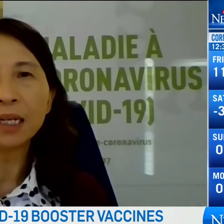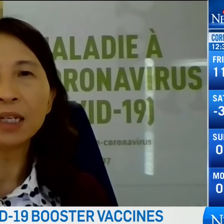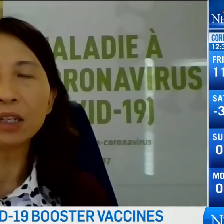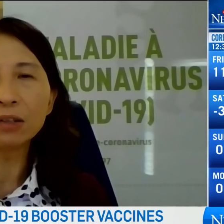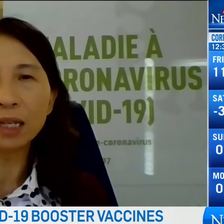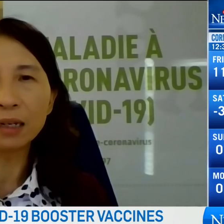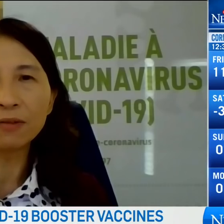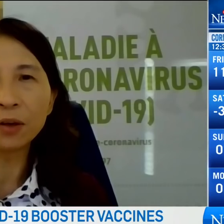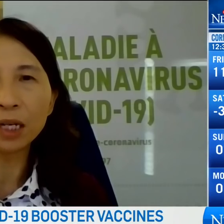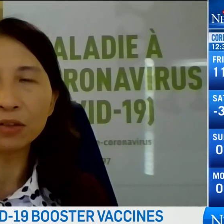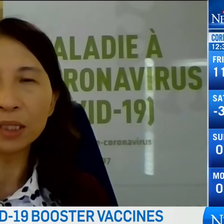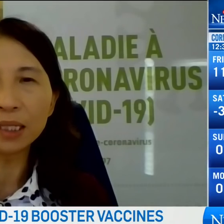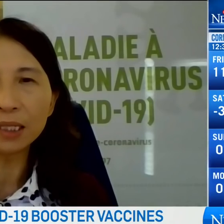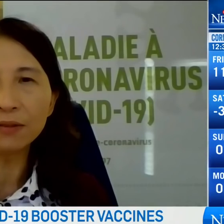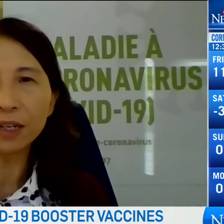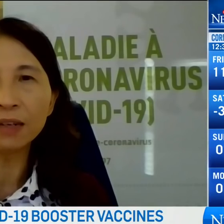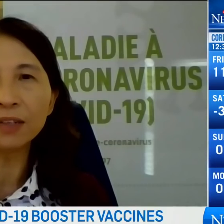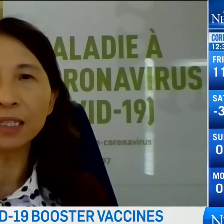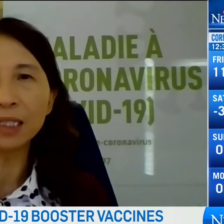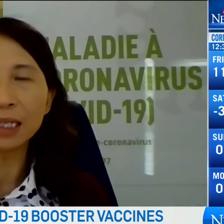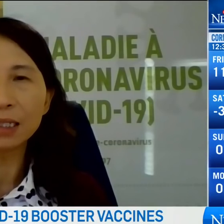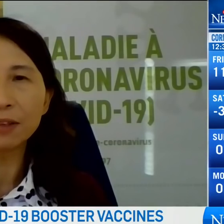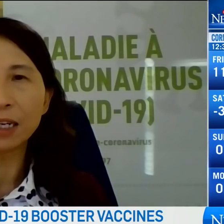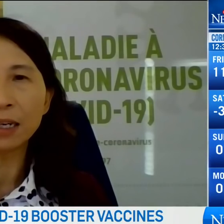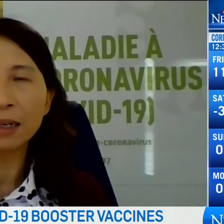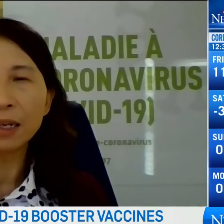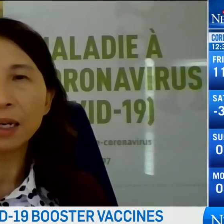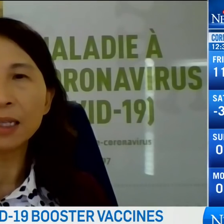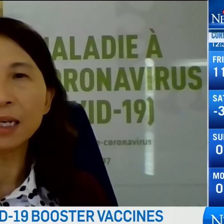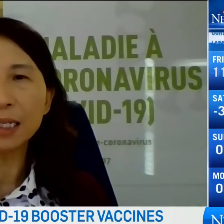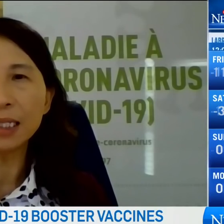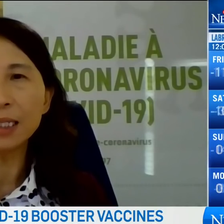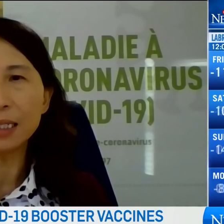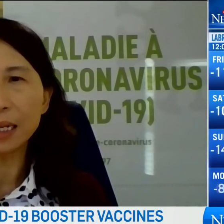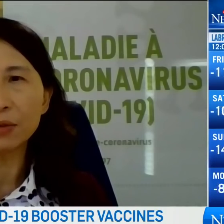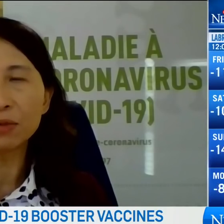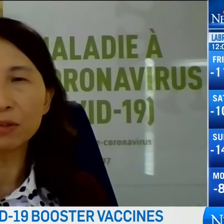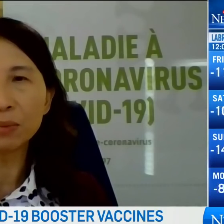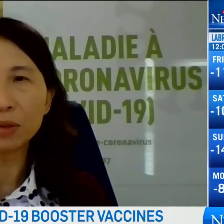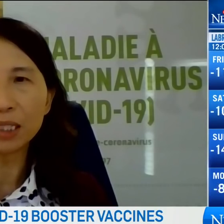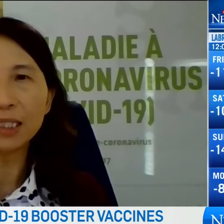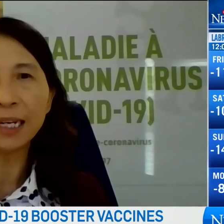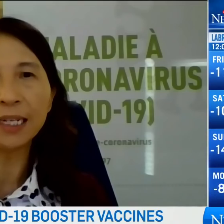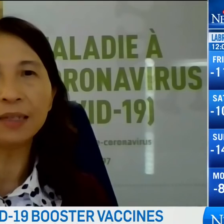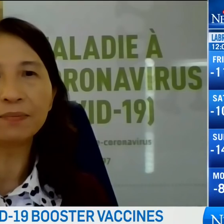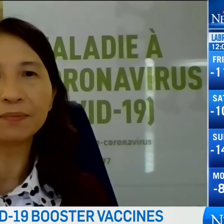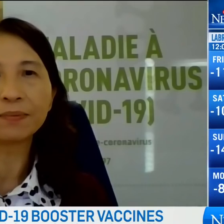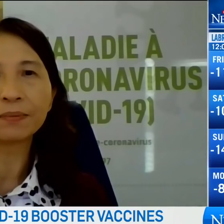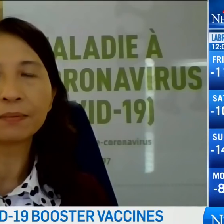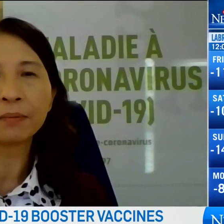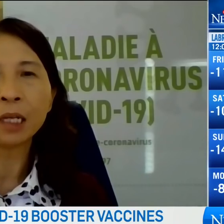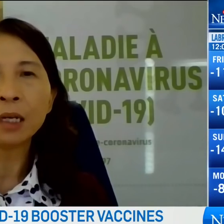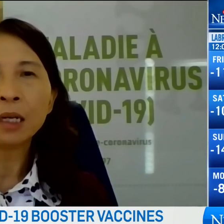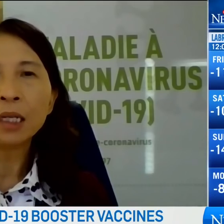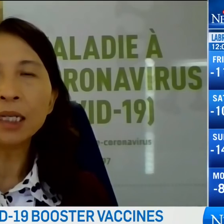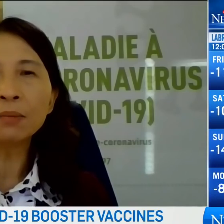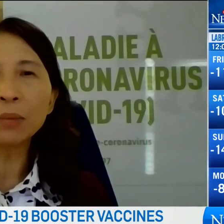1,540 PEOPLE WITH COVID-19 WERE BEING TREATED IN OUR HOSPITALS